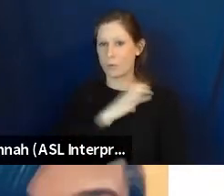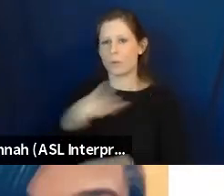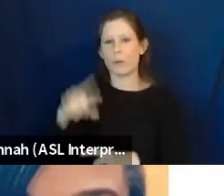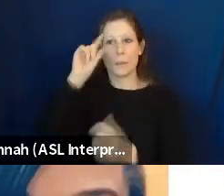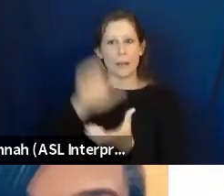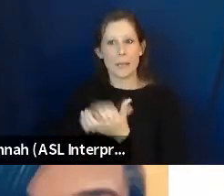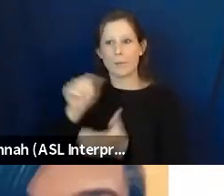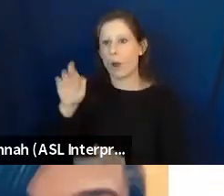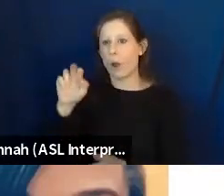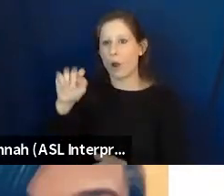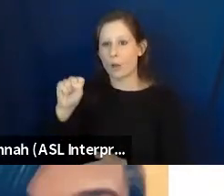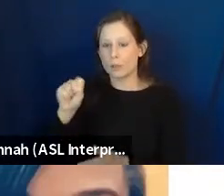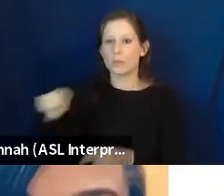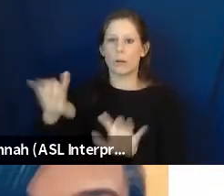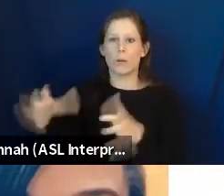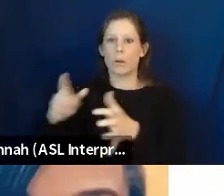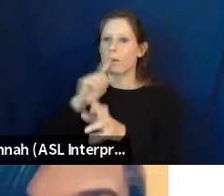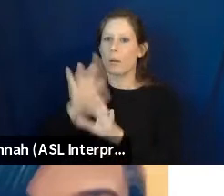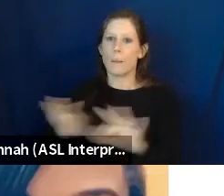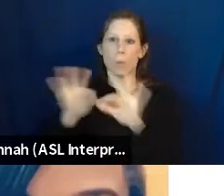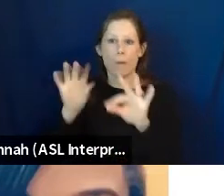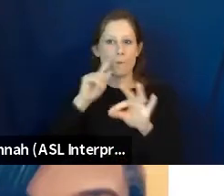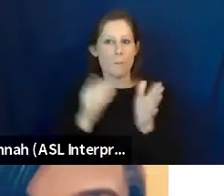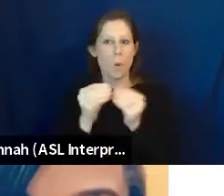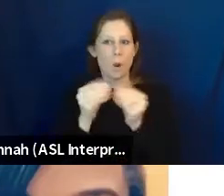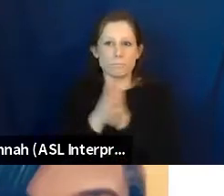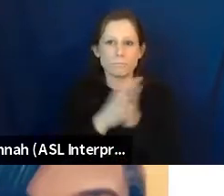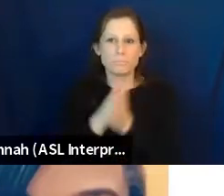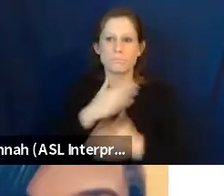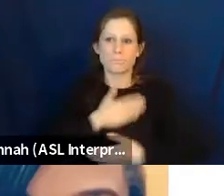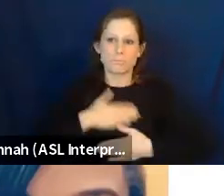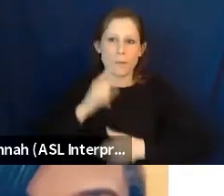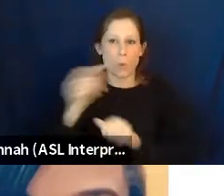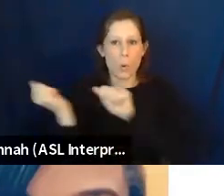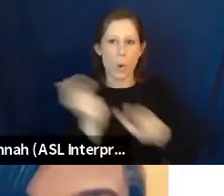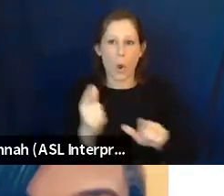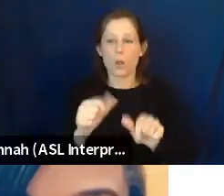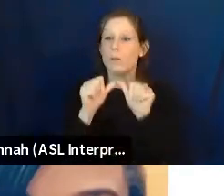region for all. Since 1963, they have kept art happening across the bi-state region through